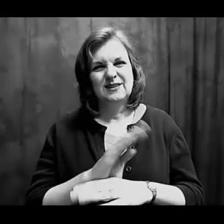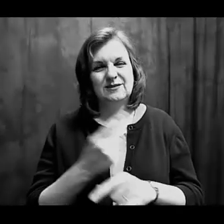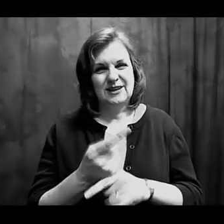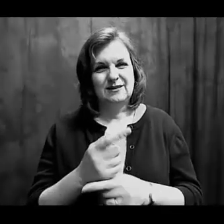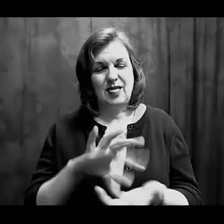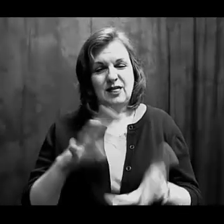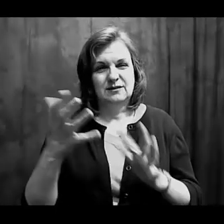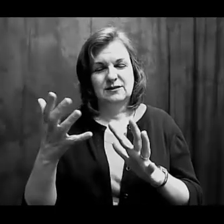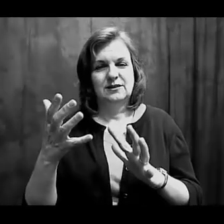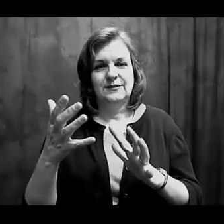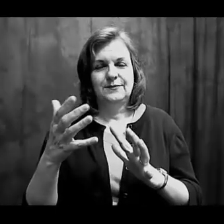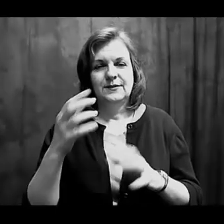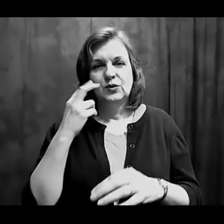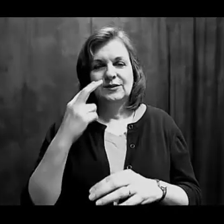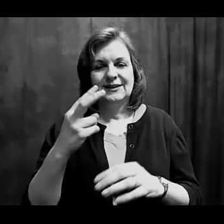this is kind of a mess!! right?